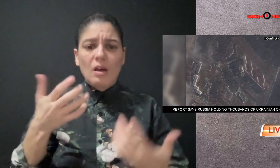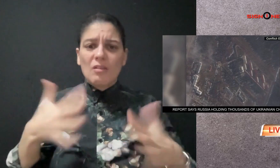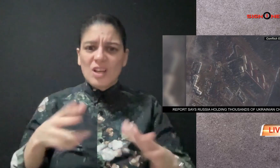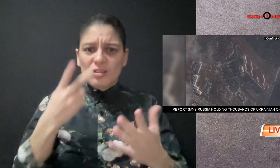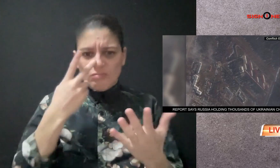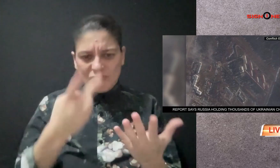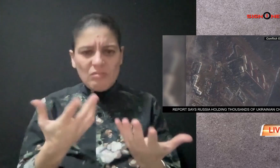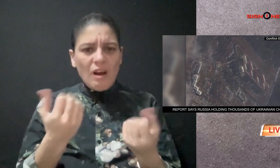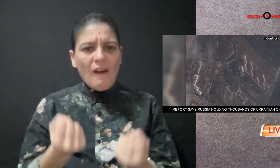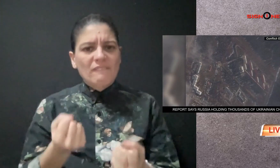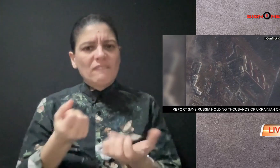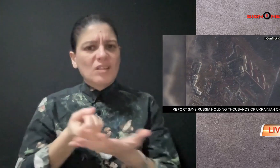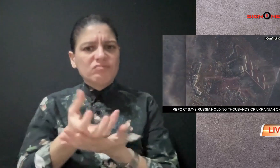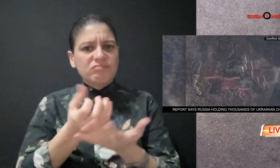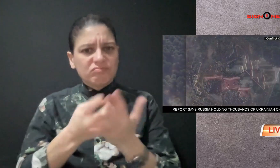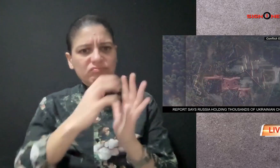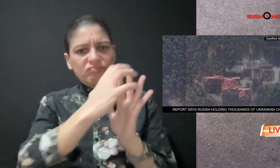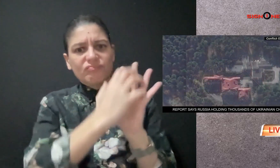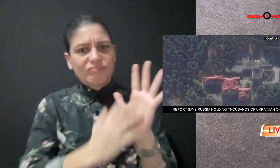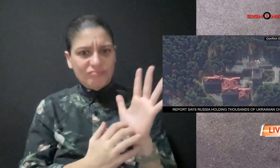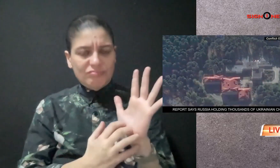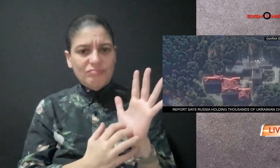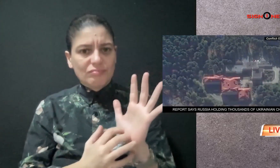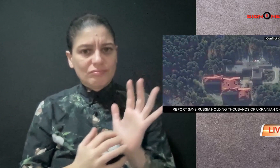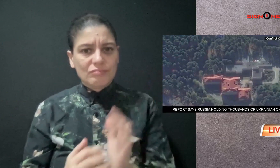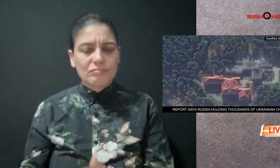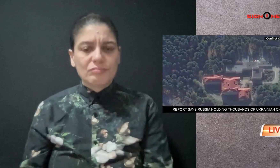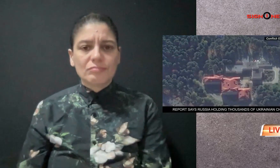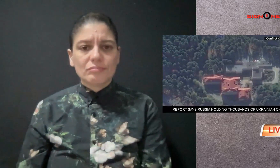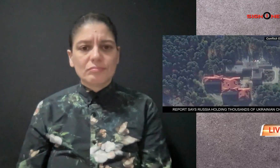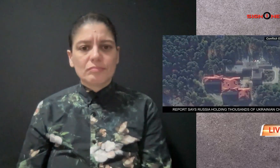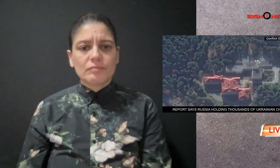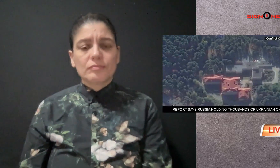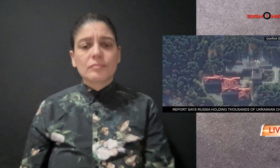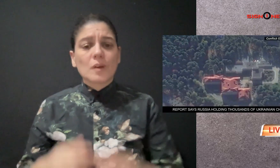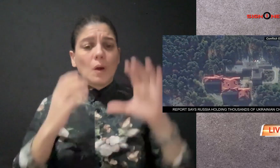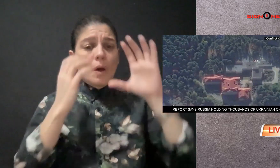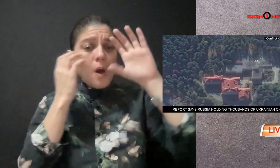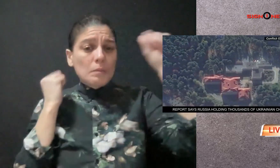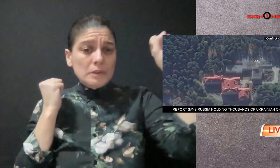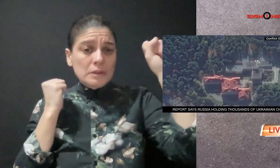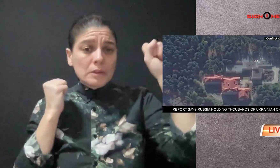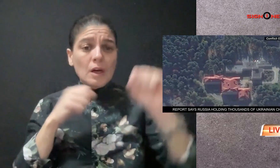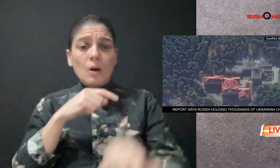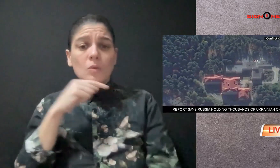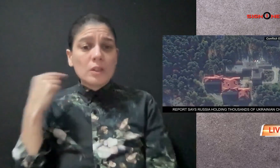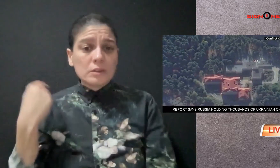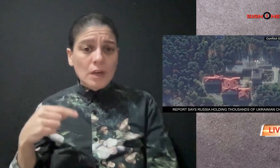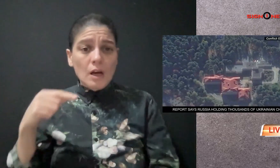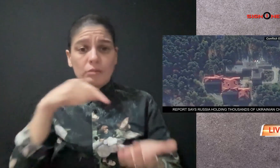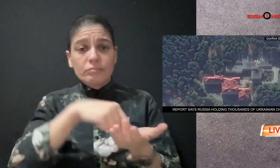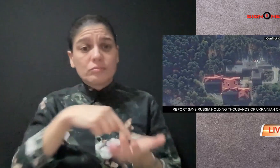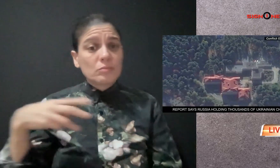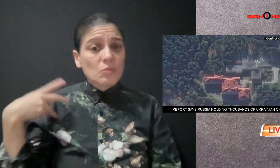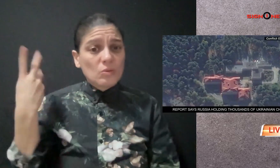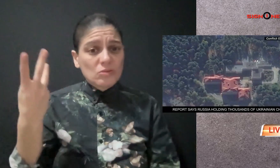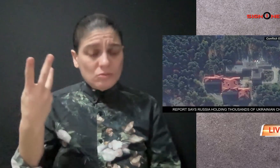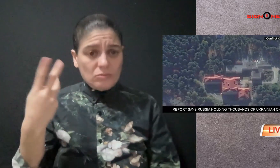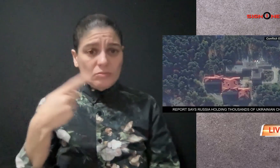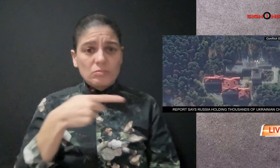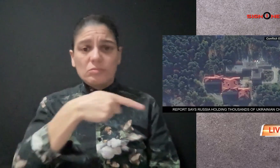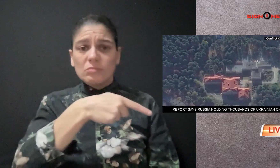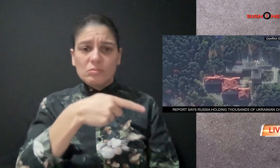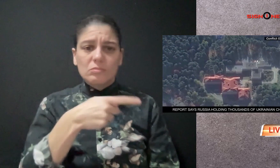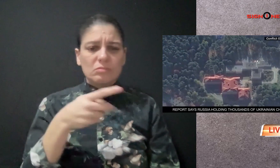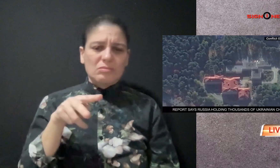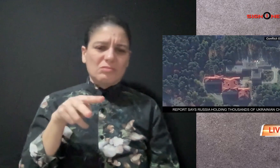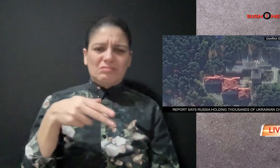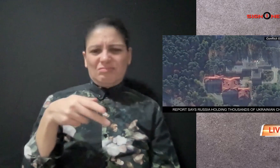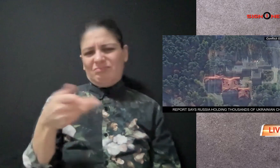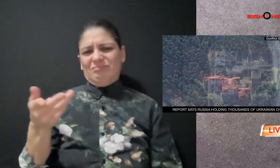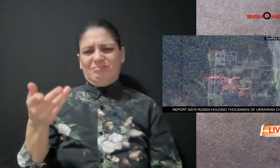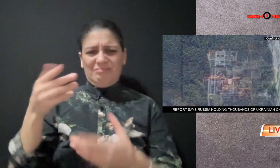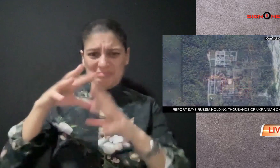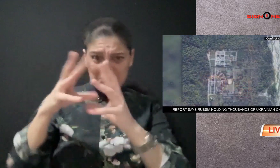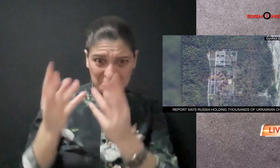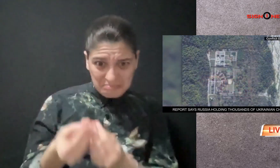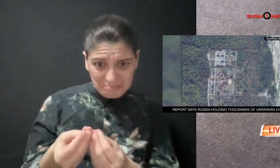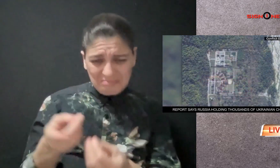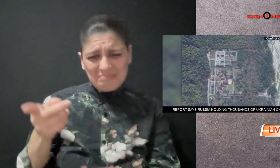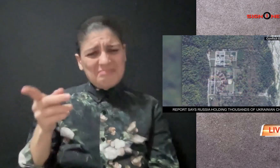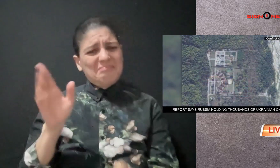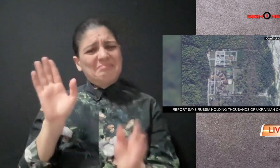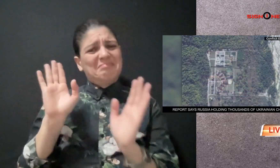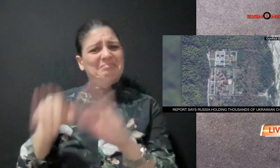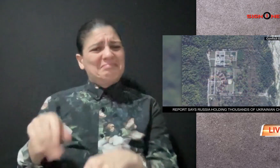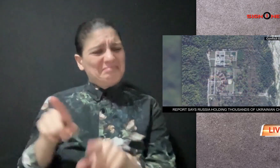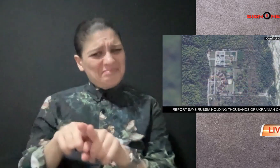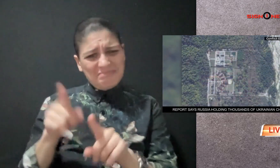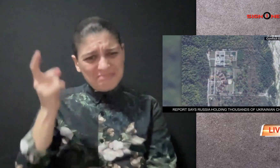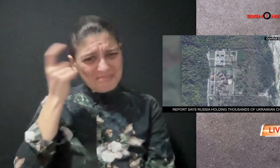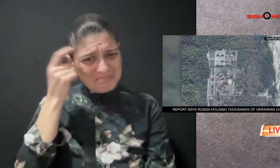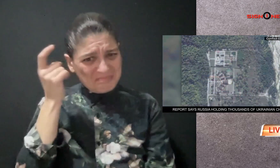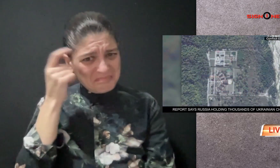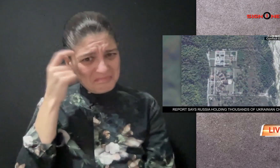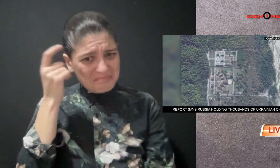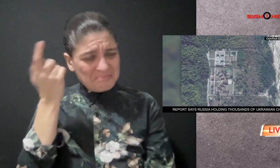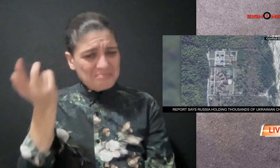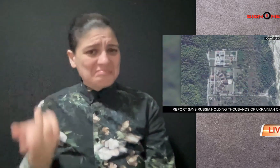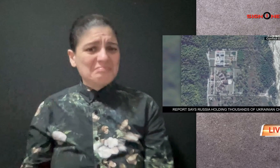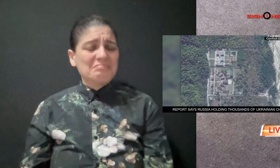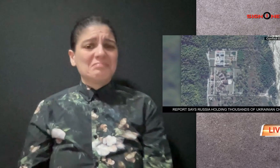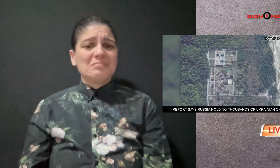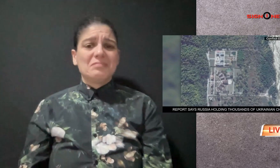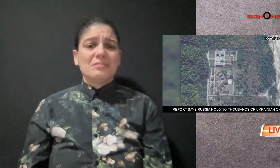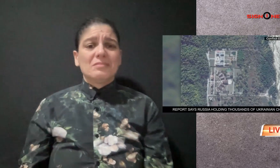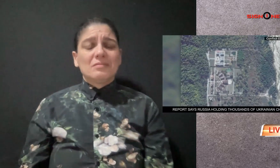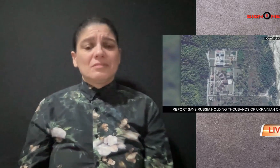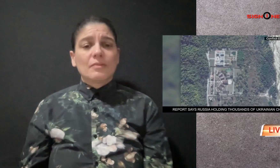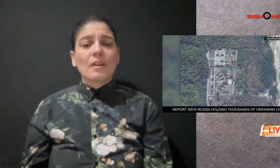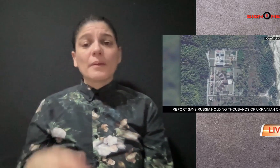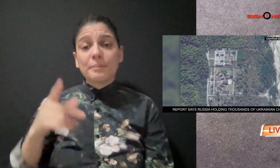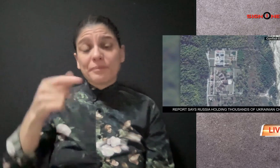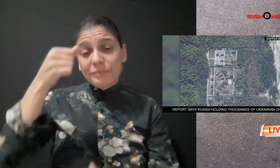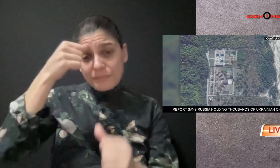the information for the report Russia's Embassy in Washington dismissed the findings as absurd